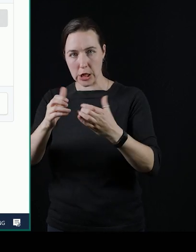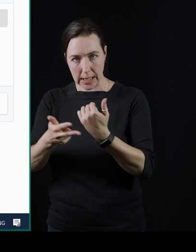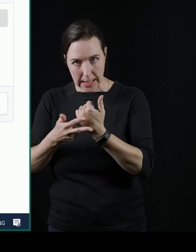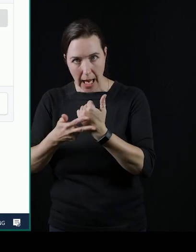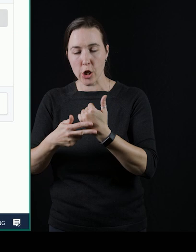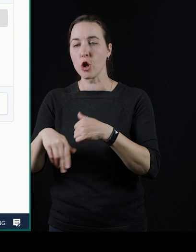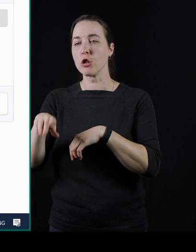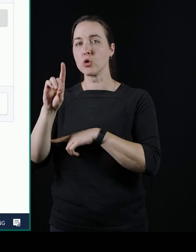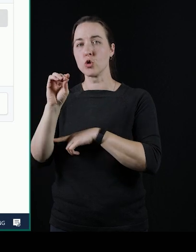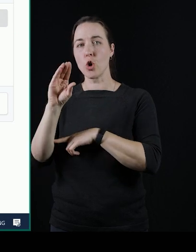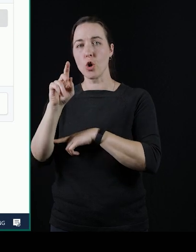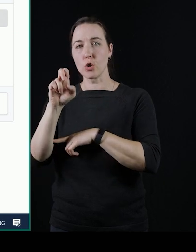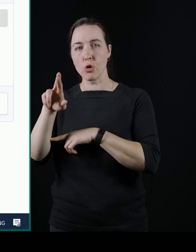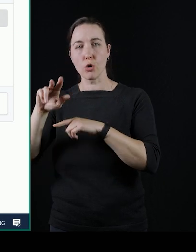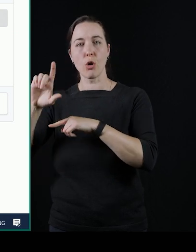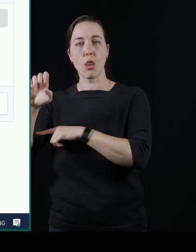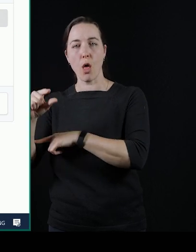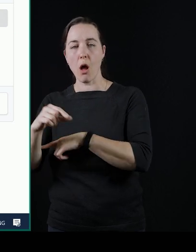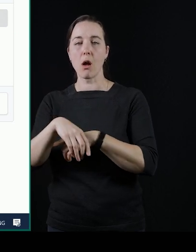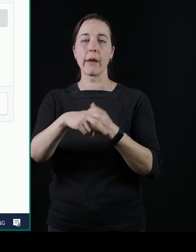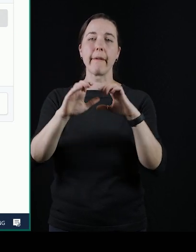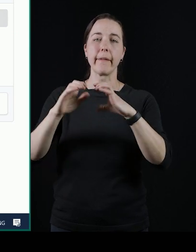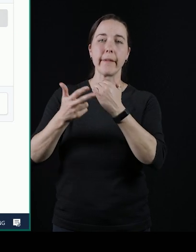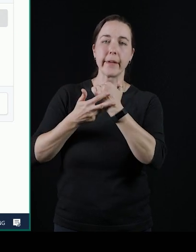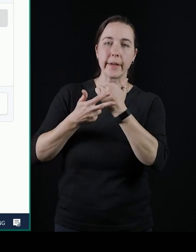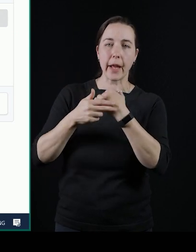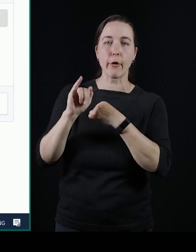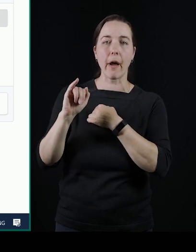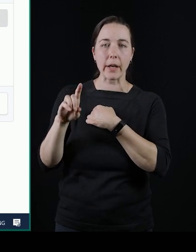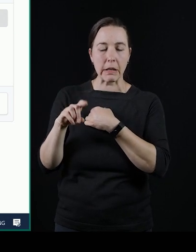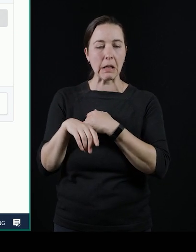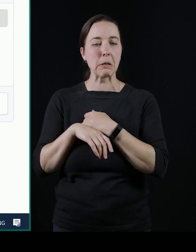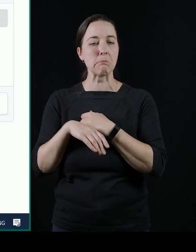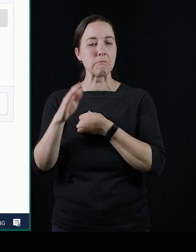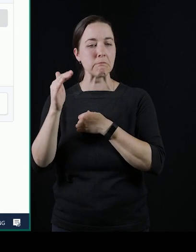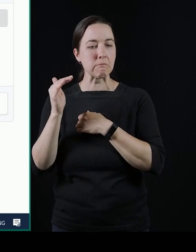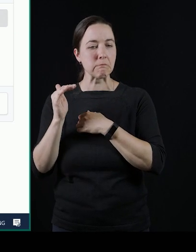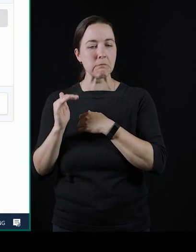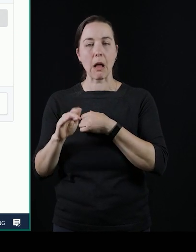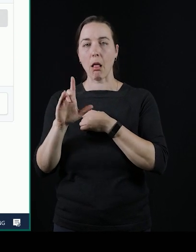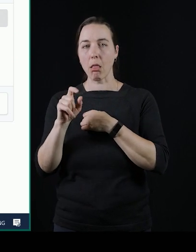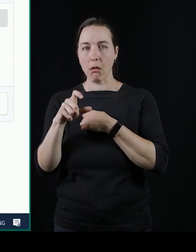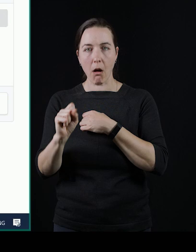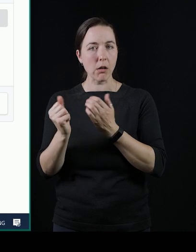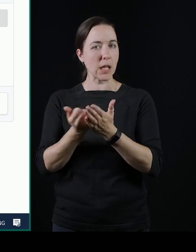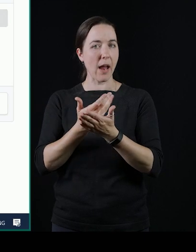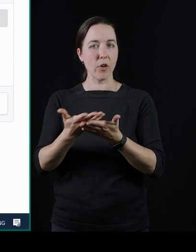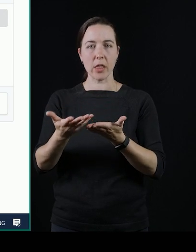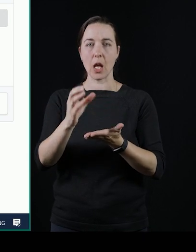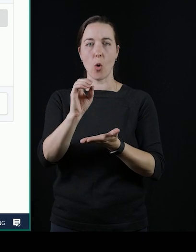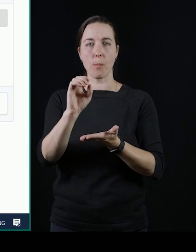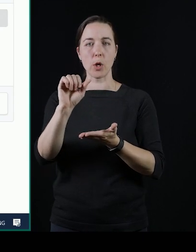as we work, as we configure when we're creating the build. We can also see logs from 130 container,